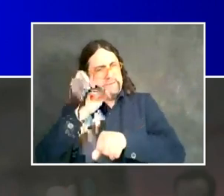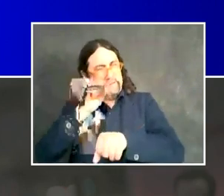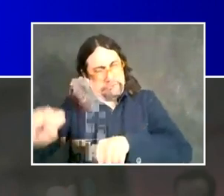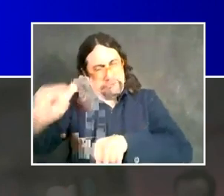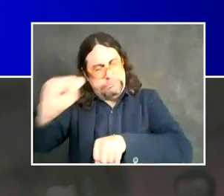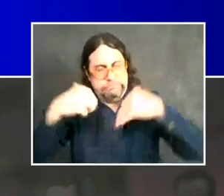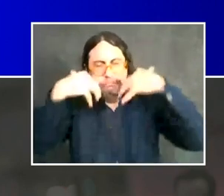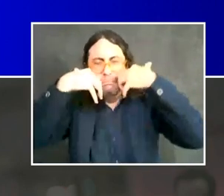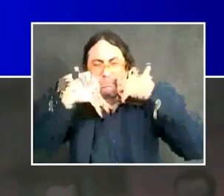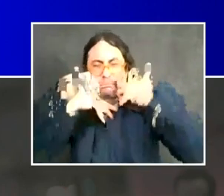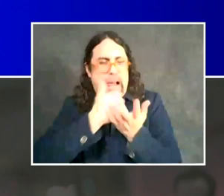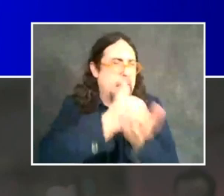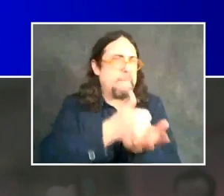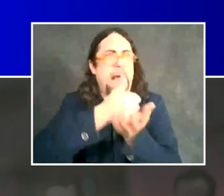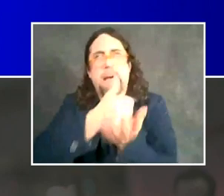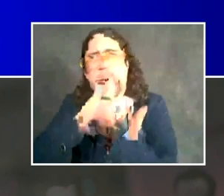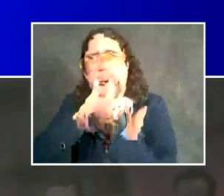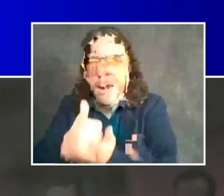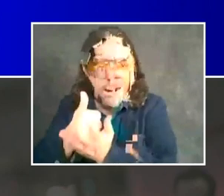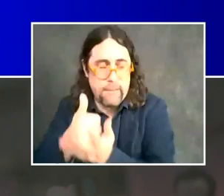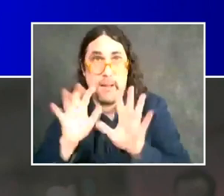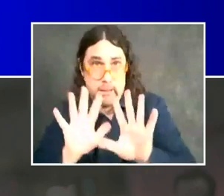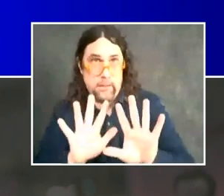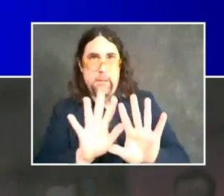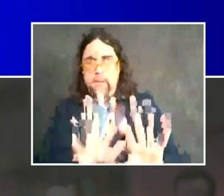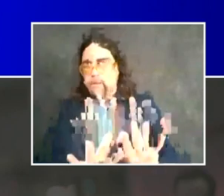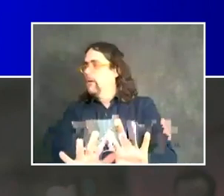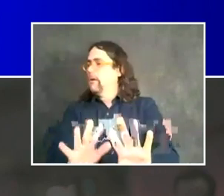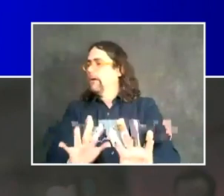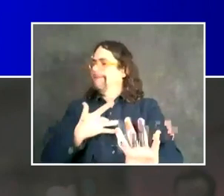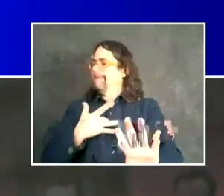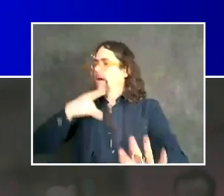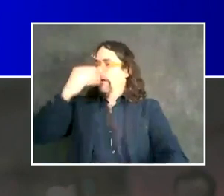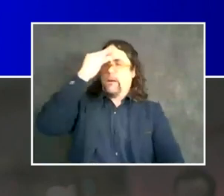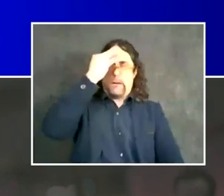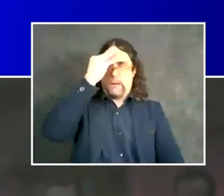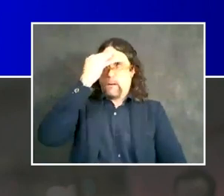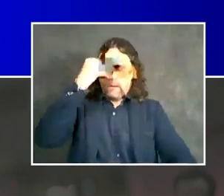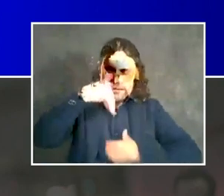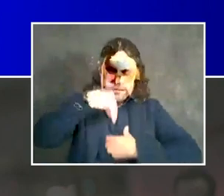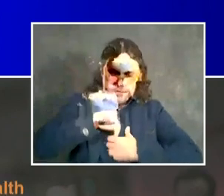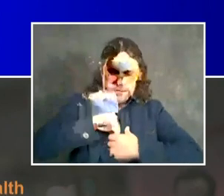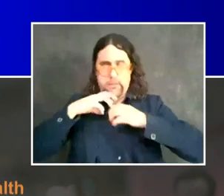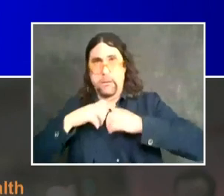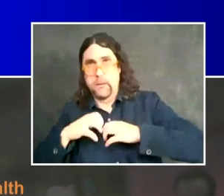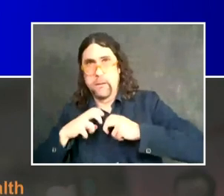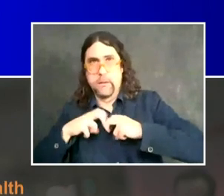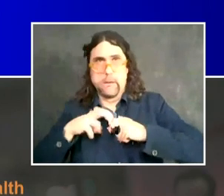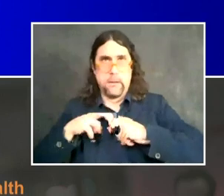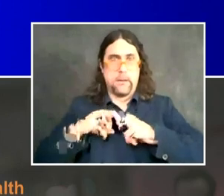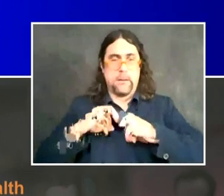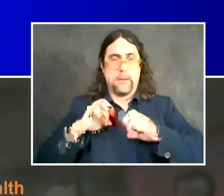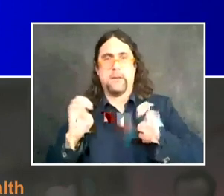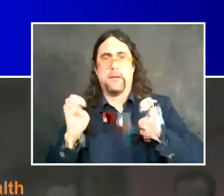MUCH DEPTH AND SUFFERING. THEIR EMOTIONAL STATE IS A CRISIS WITHIN A CRISIS AND